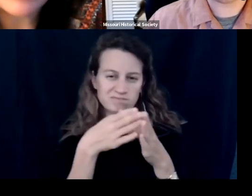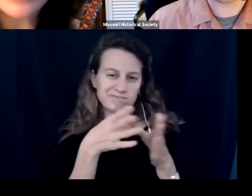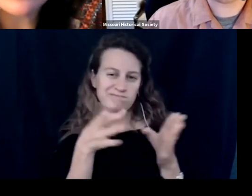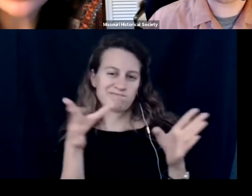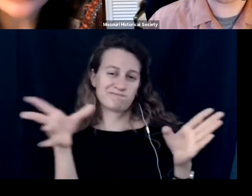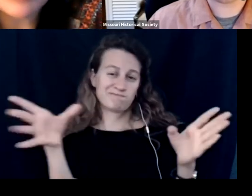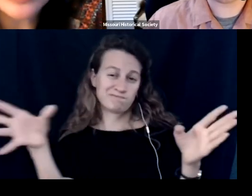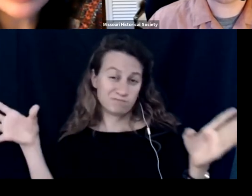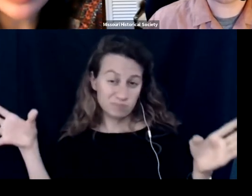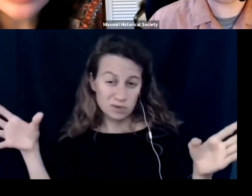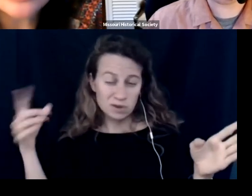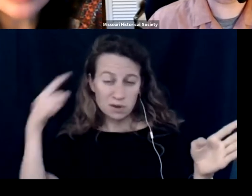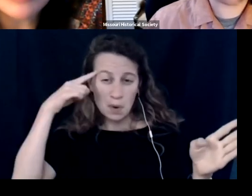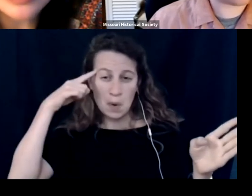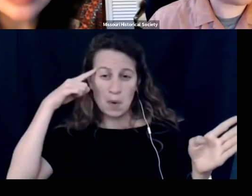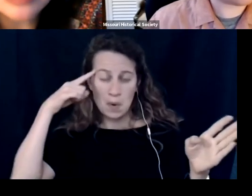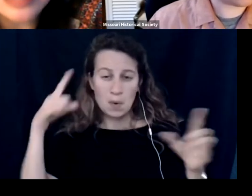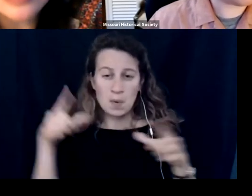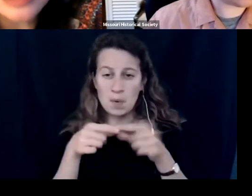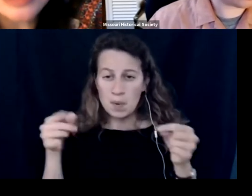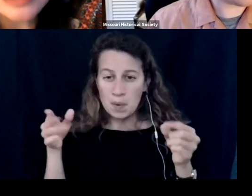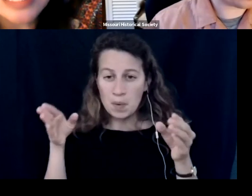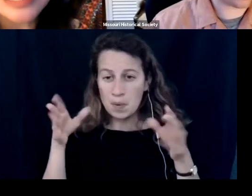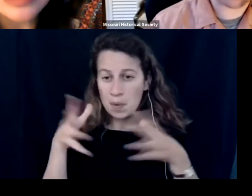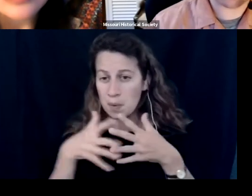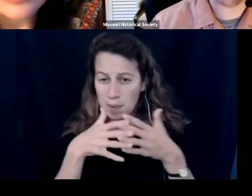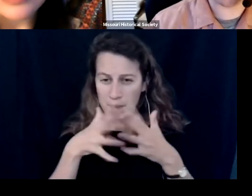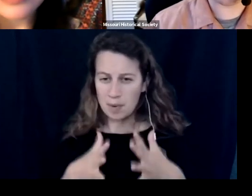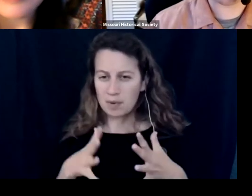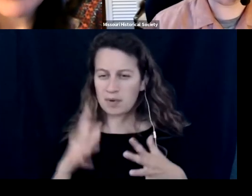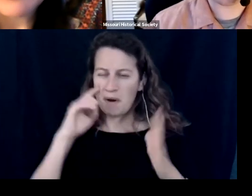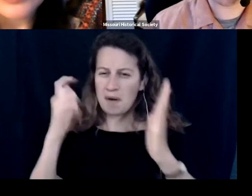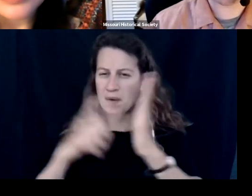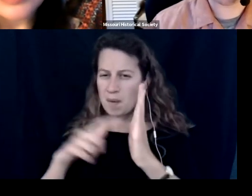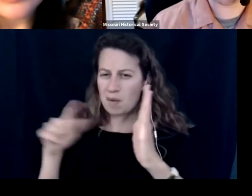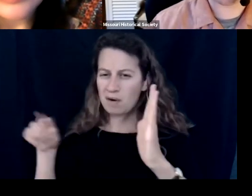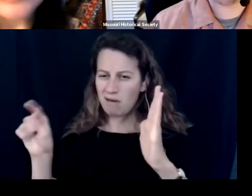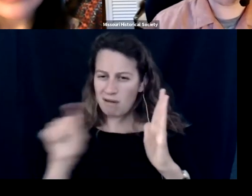going to be a hybrid program. It'll be live streamed. You can get the link to read it does require pre registration, but